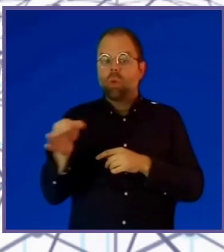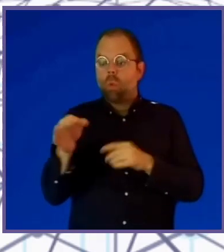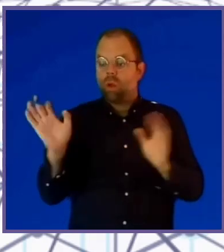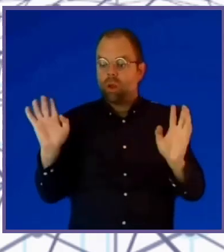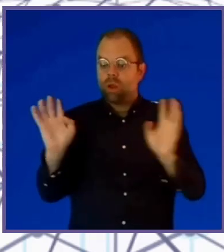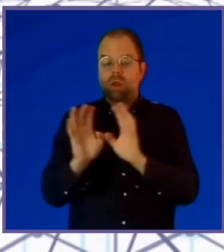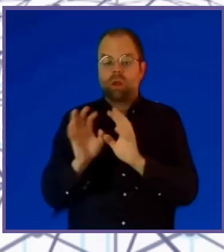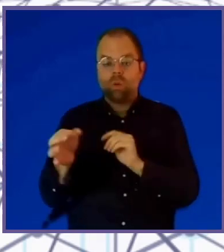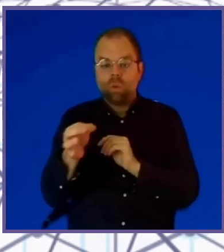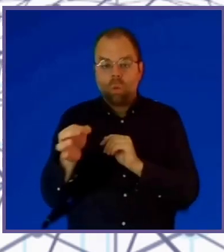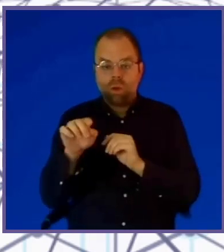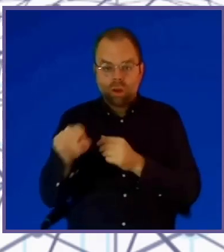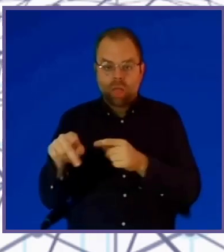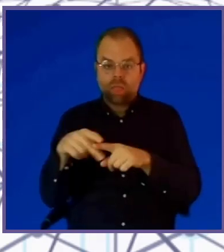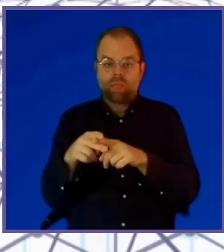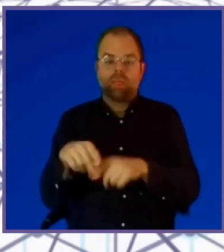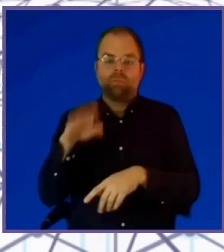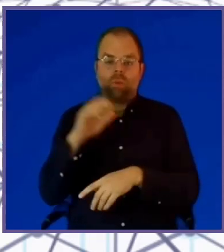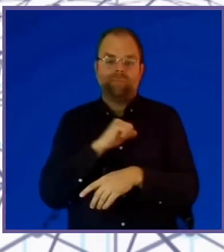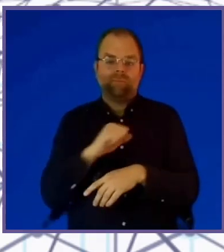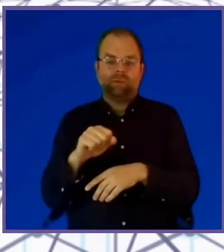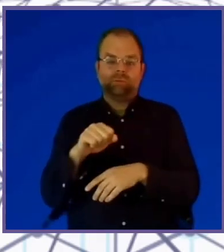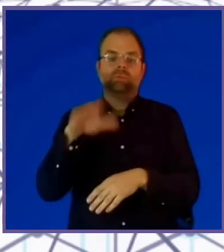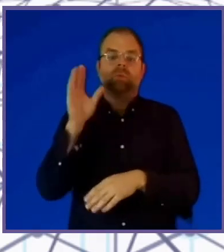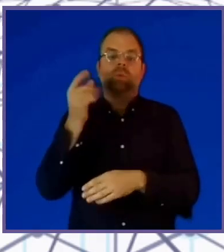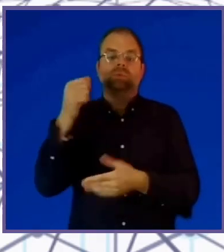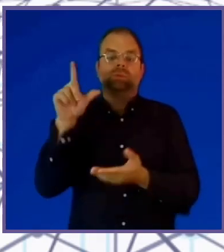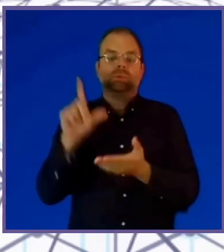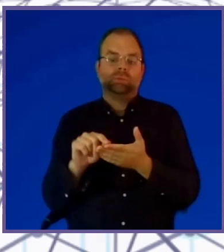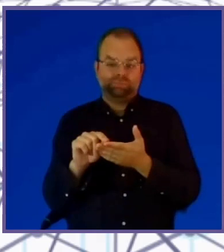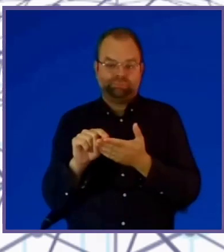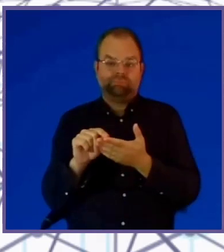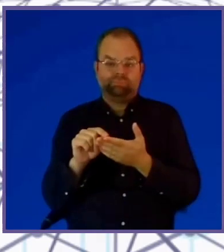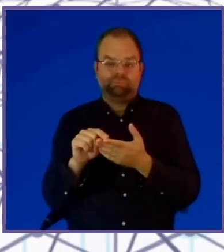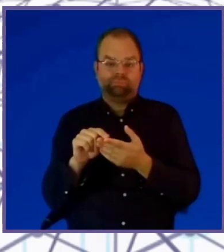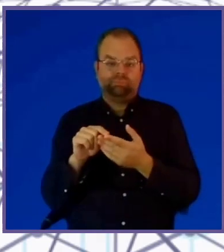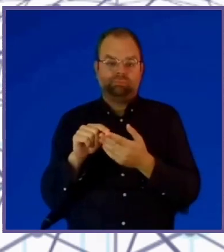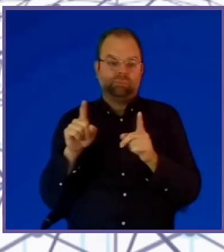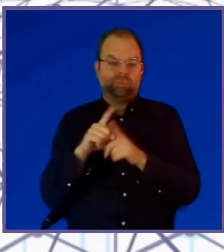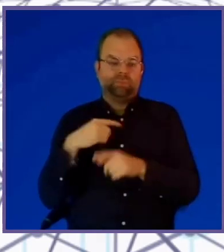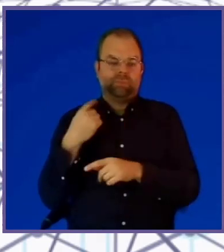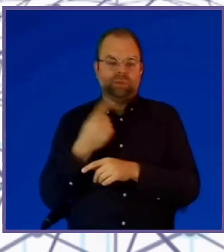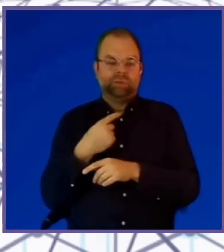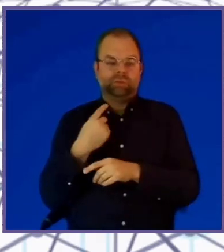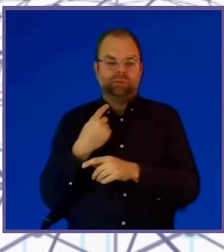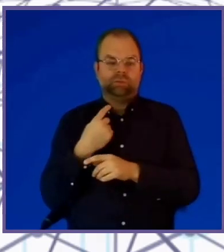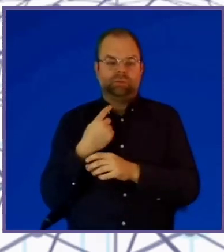They wanted to make a greedy $150 selling a whole machine.